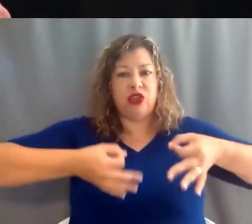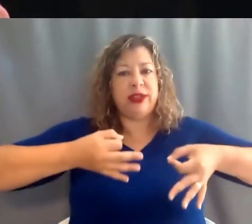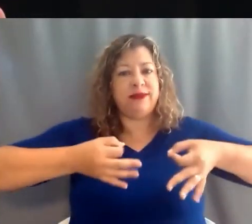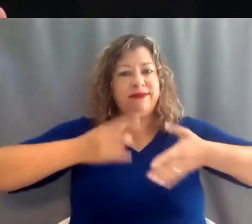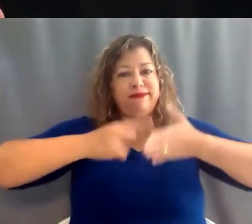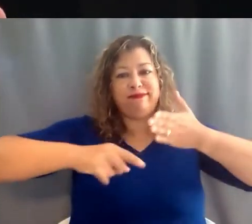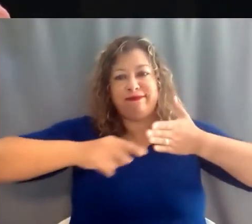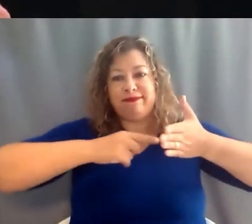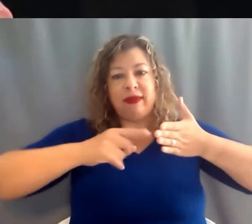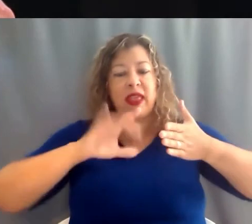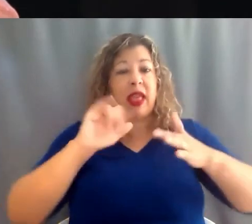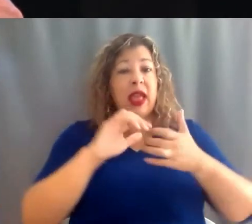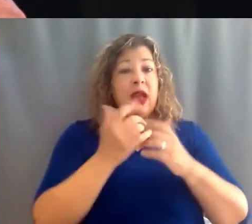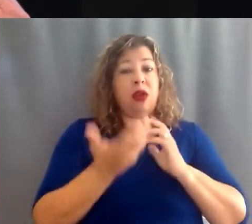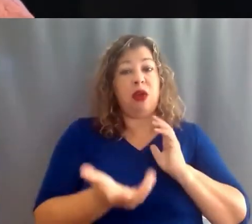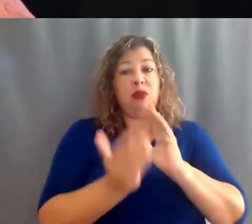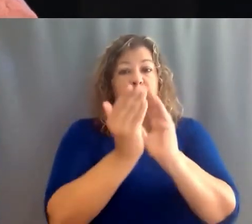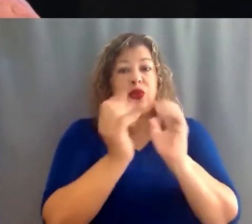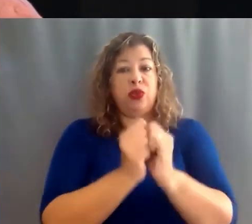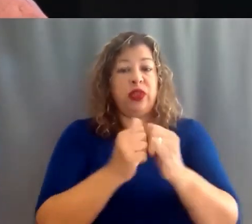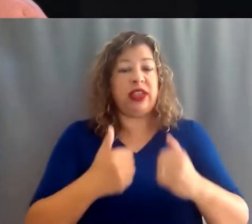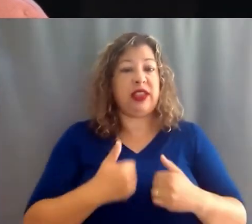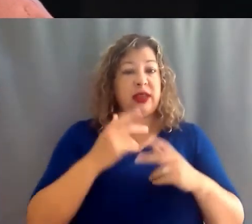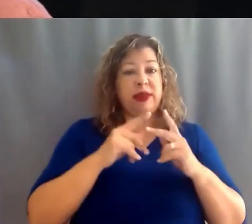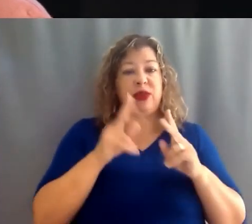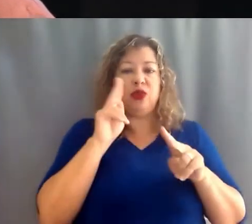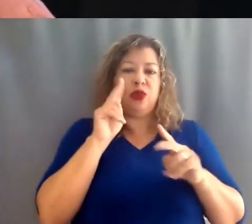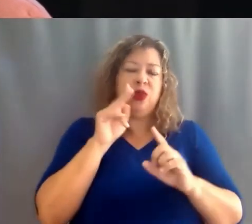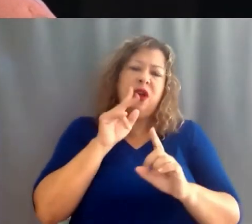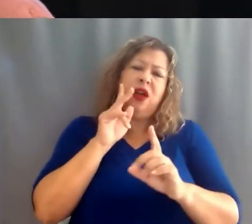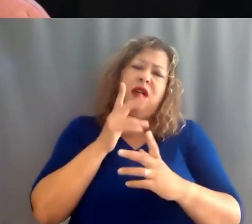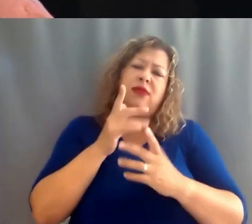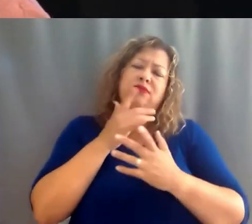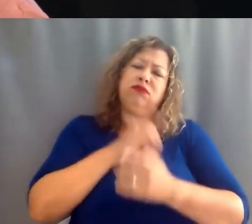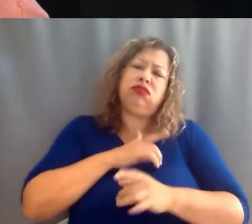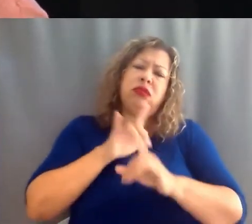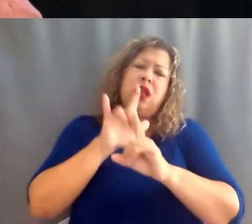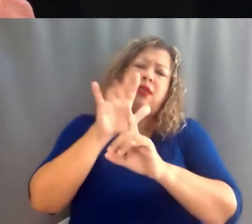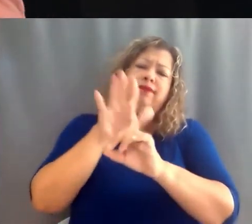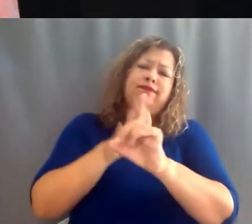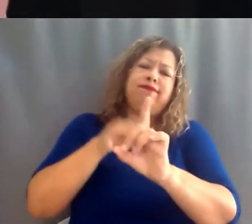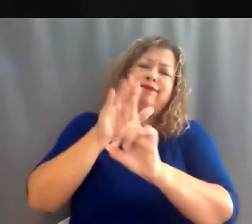So admire and find the gift in them first, before we judge them based on our preconceptions?